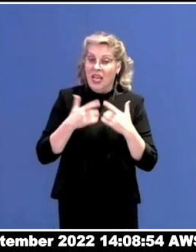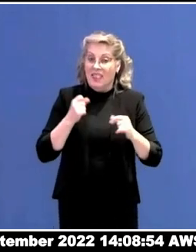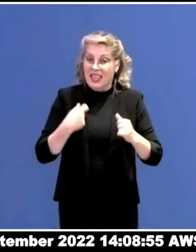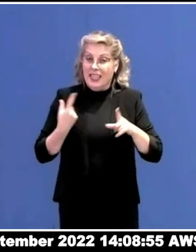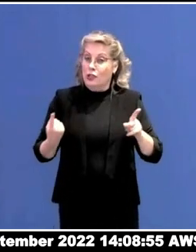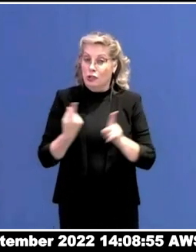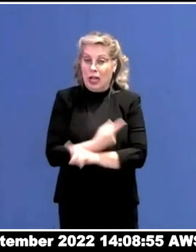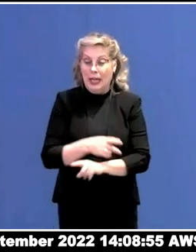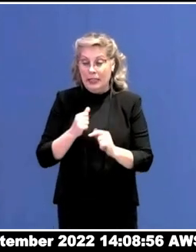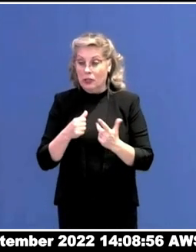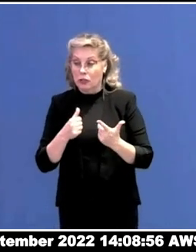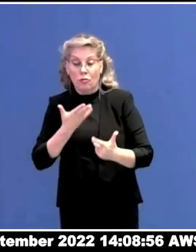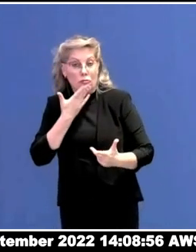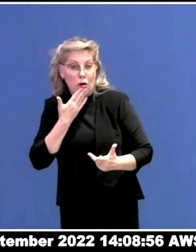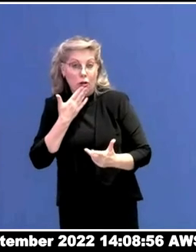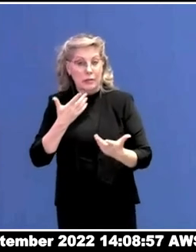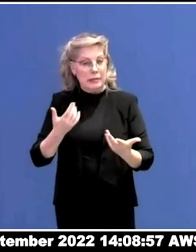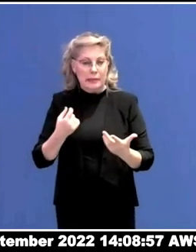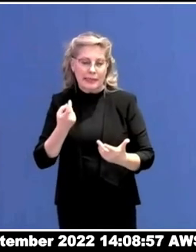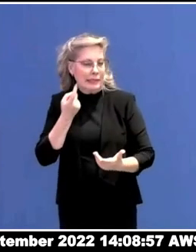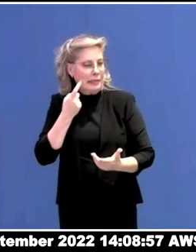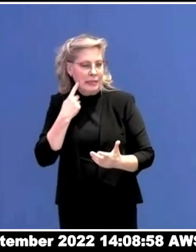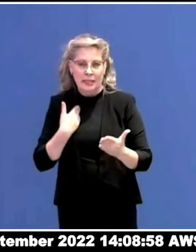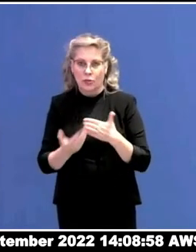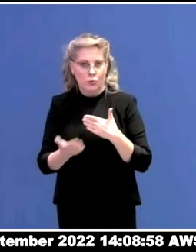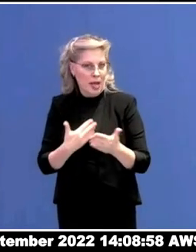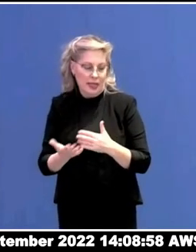Corrective Services. MR NEWHOUSE: Can I answer that.